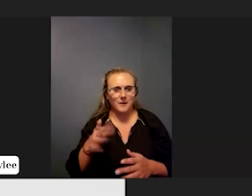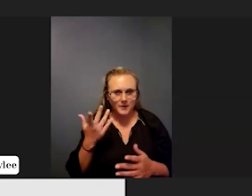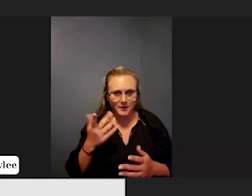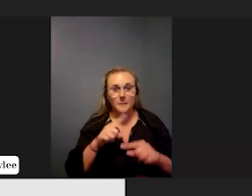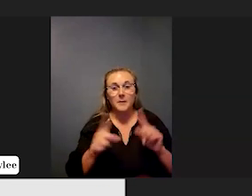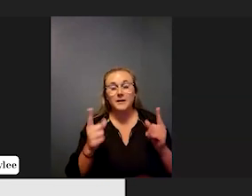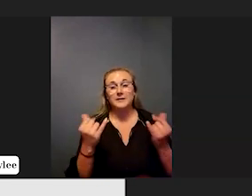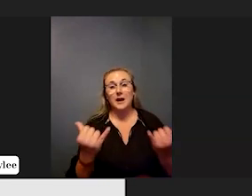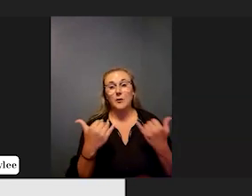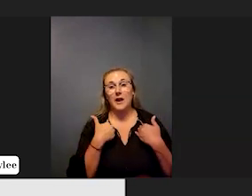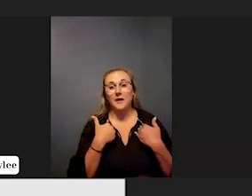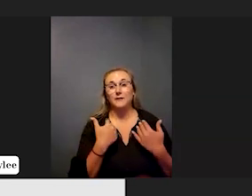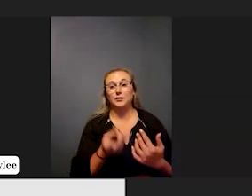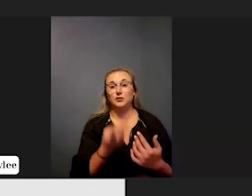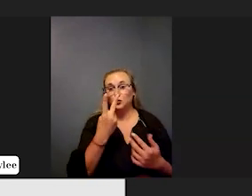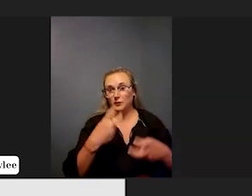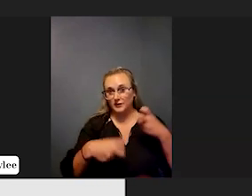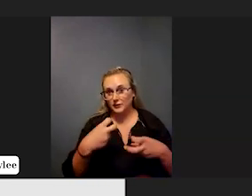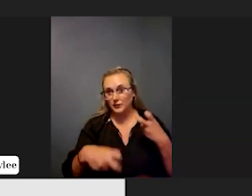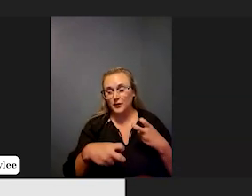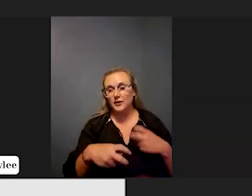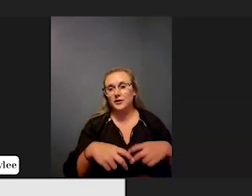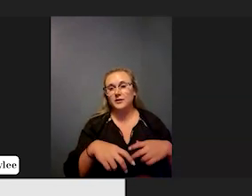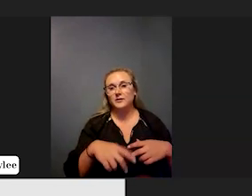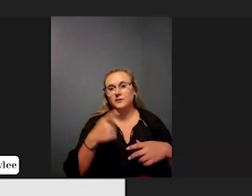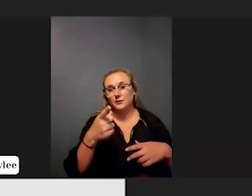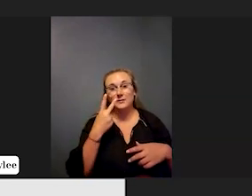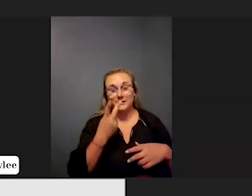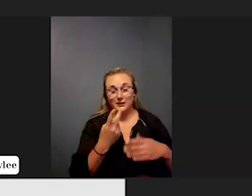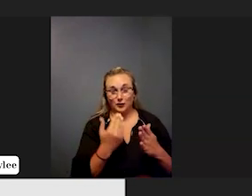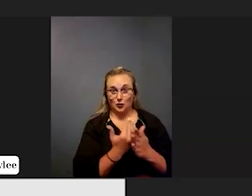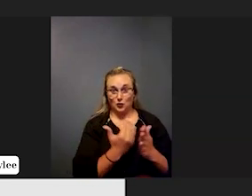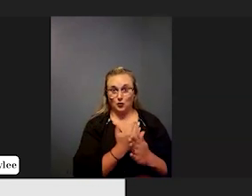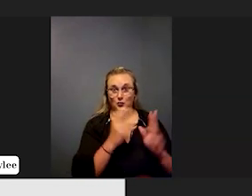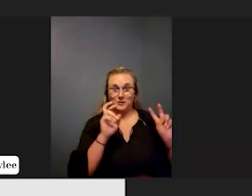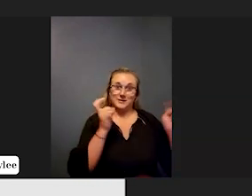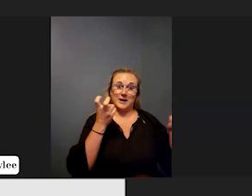One, if you've paid attention to the title, two issues coming up with the Department of Justice.